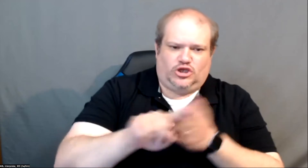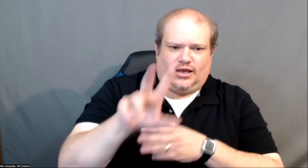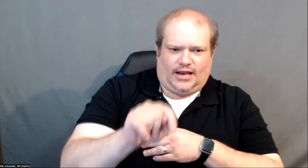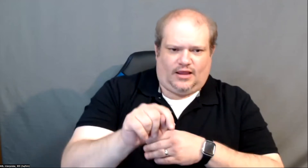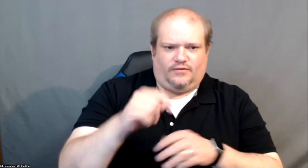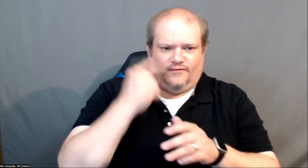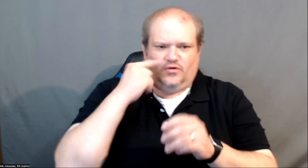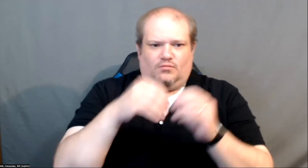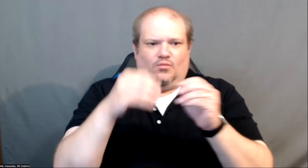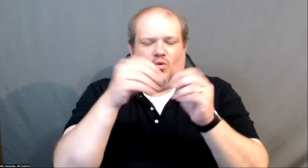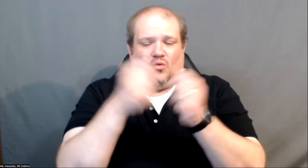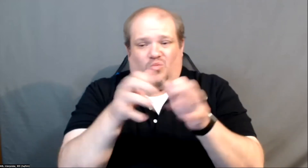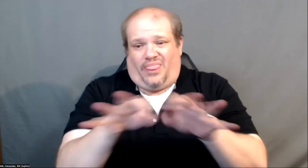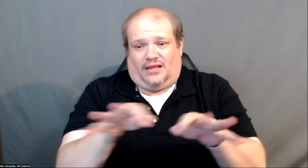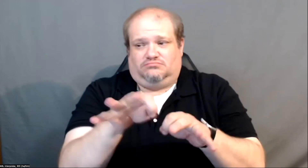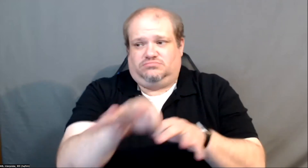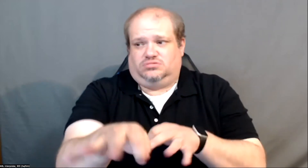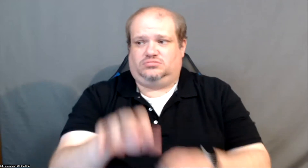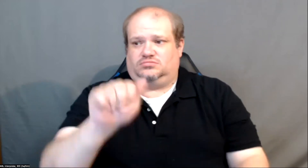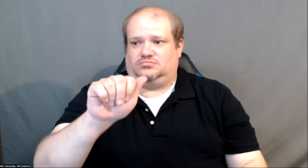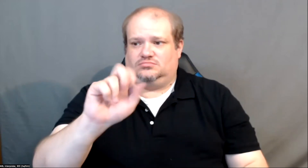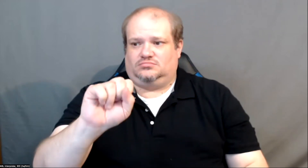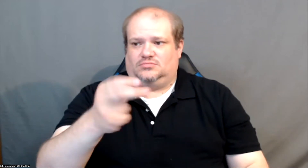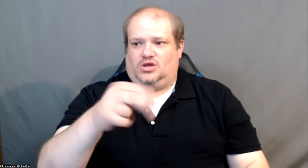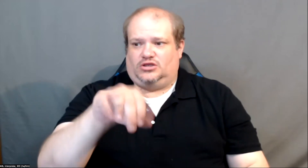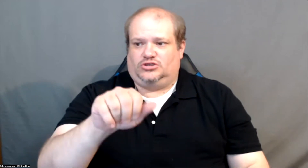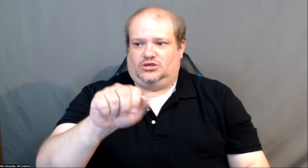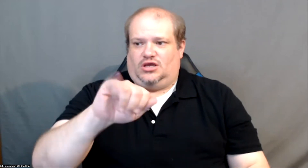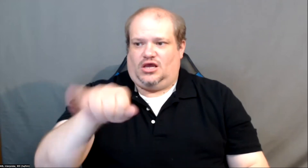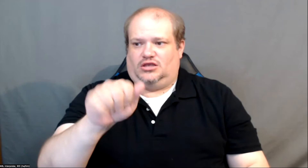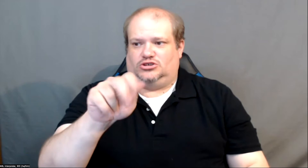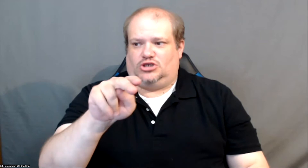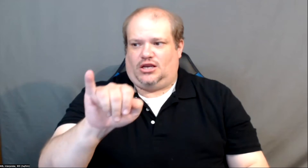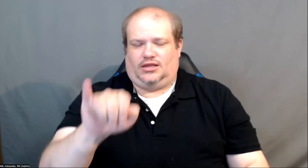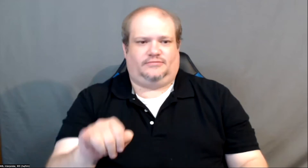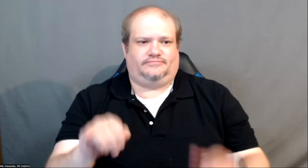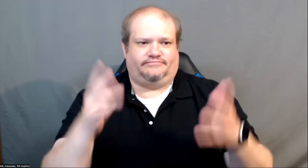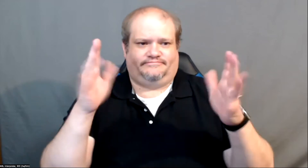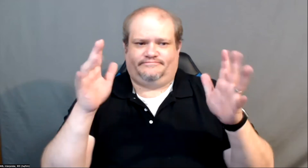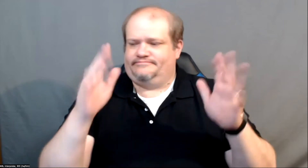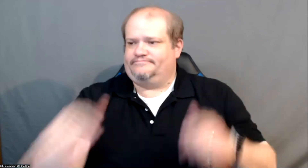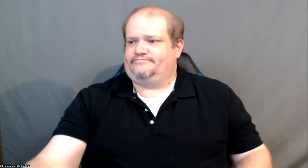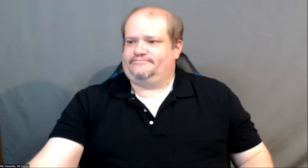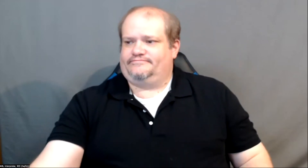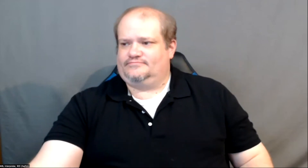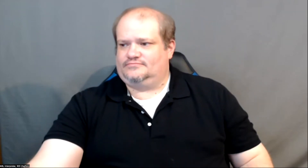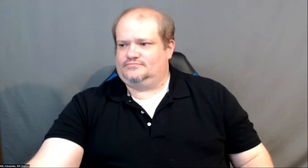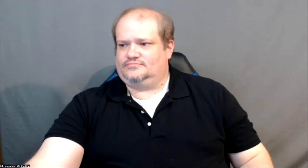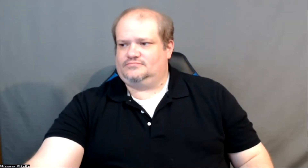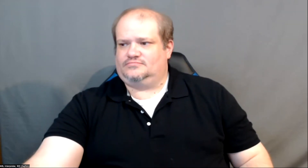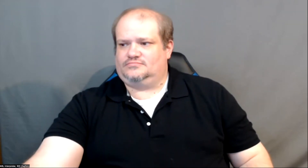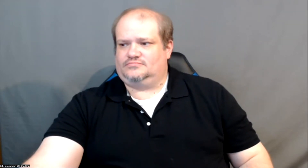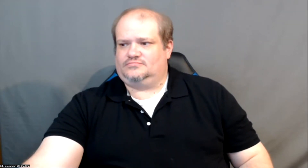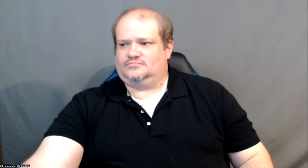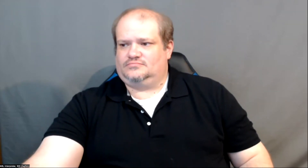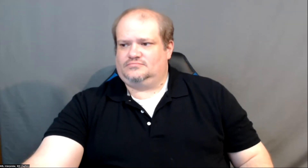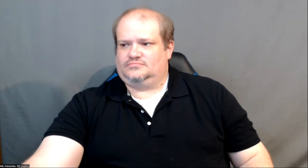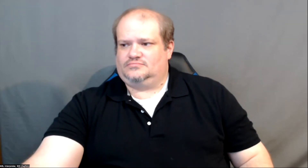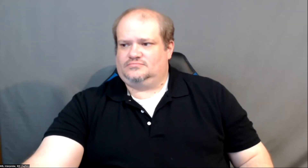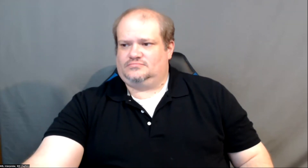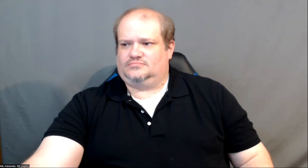ado, Ashia Ajani. Hi, y’all.